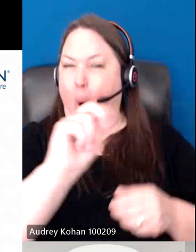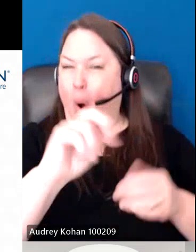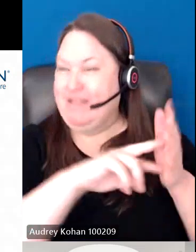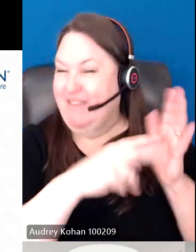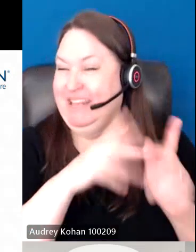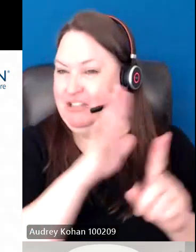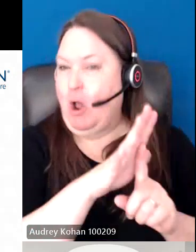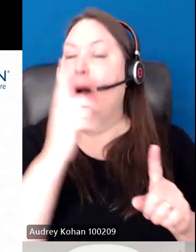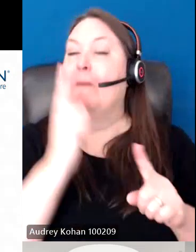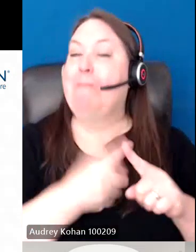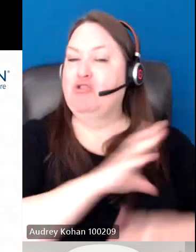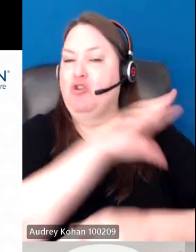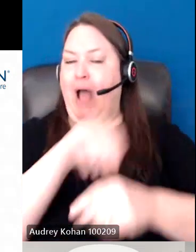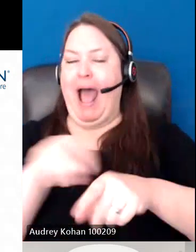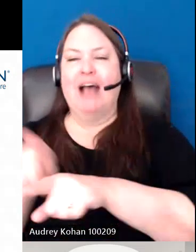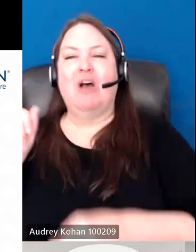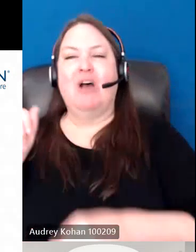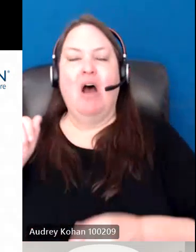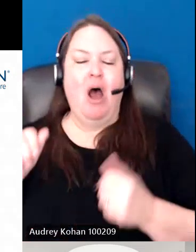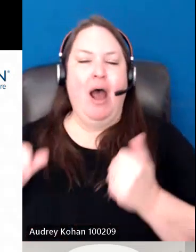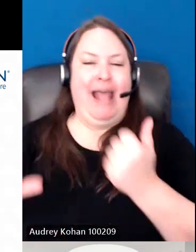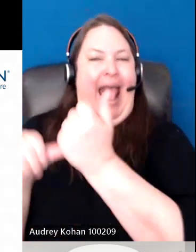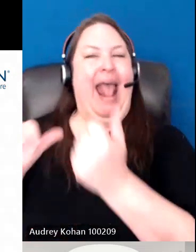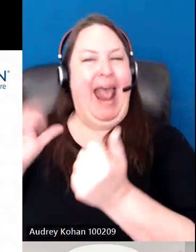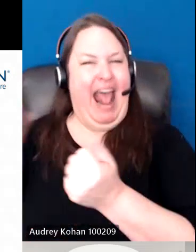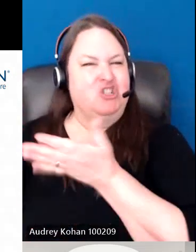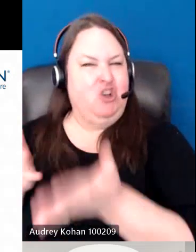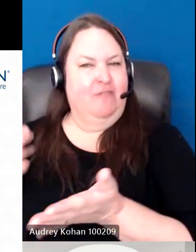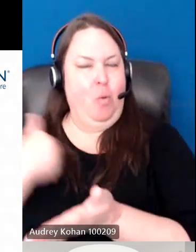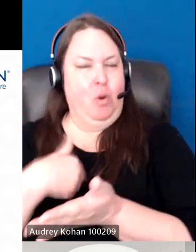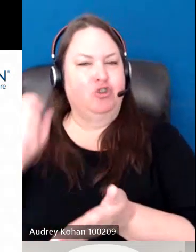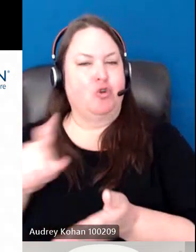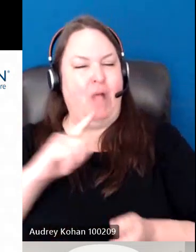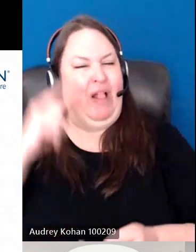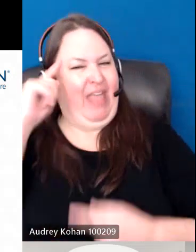included as an auxiliary Aid and service that we should be mindful of when it's used for deaf or